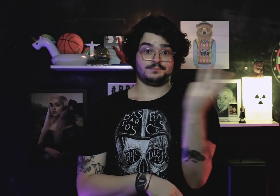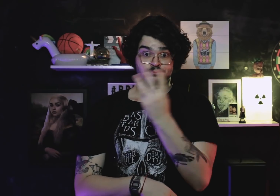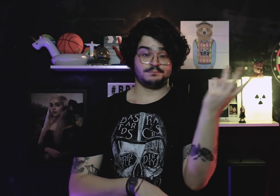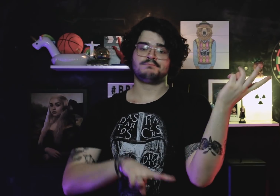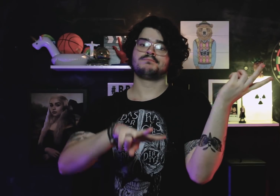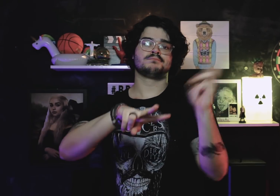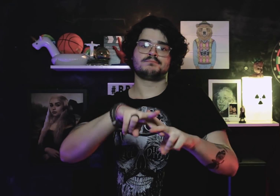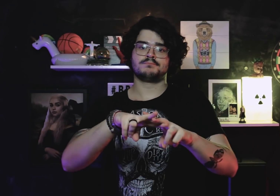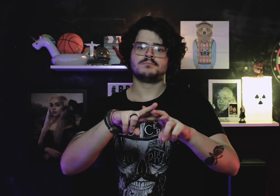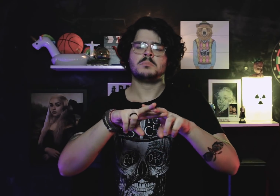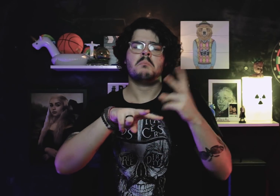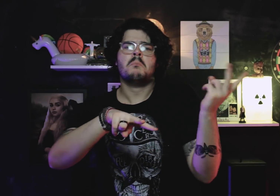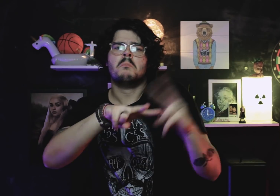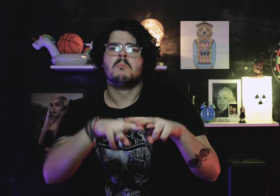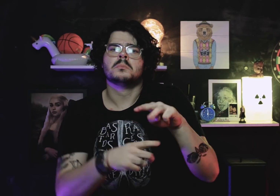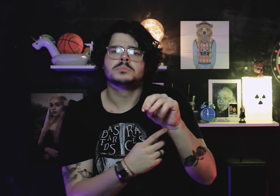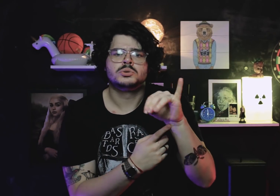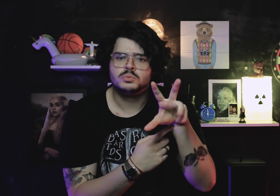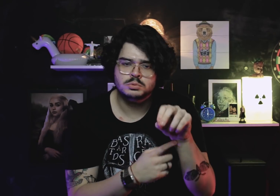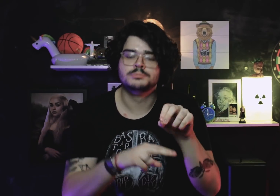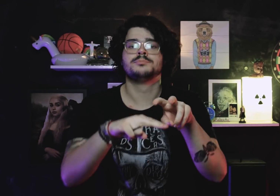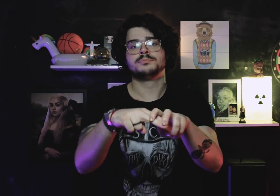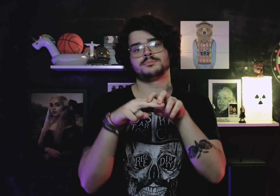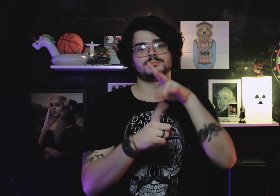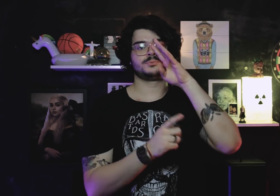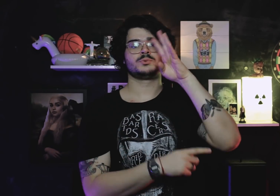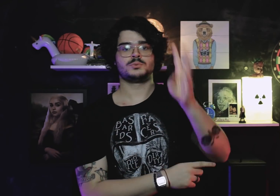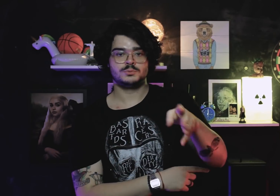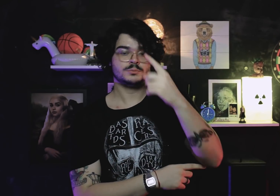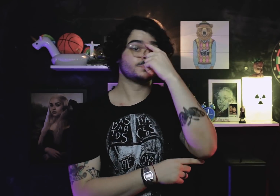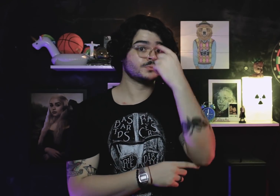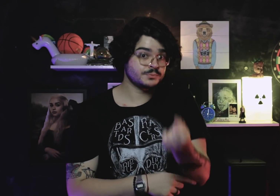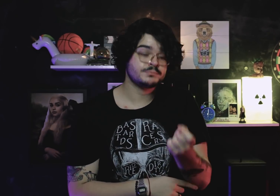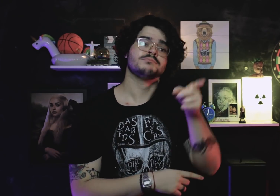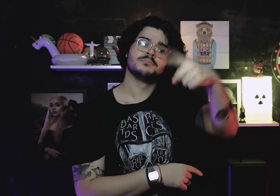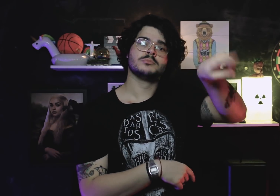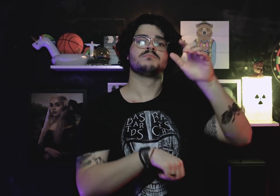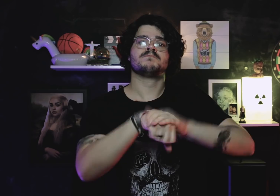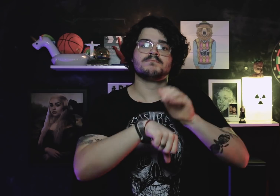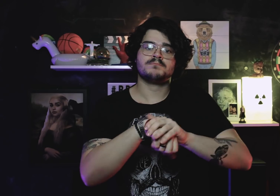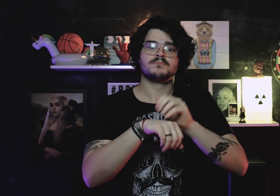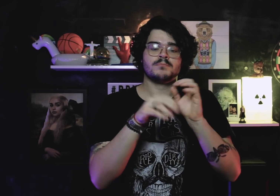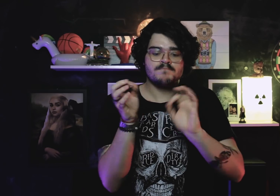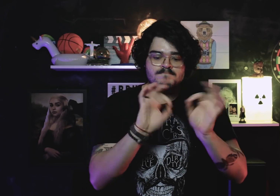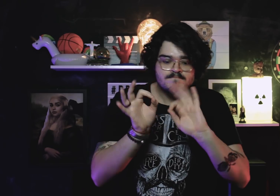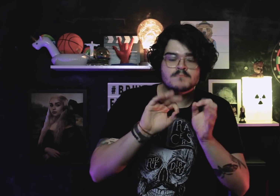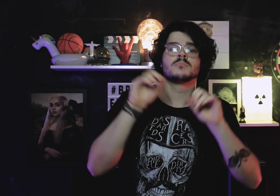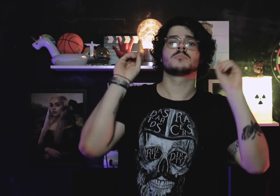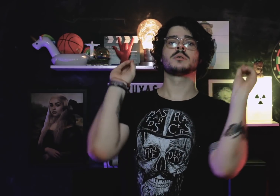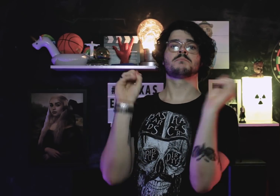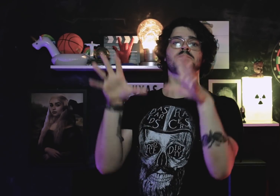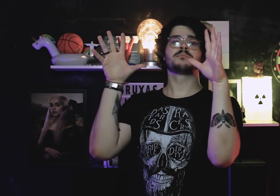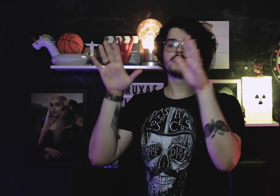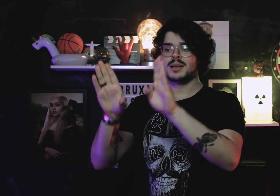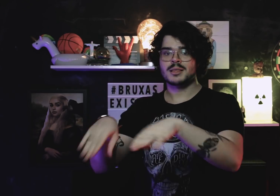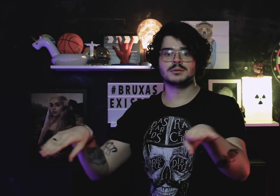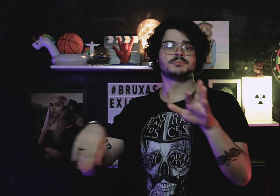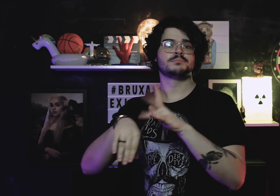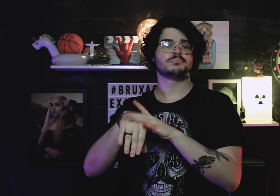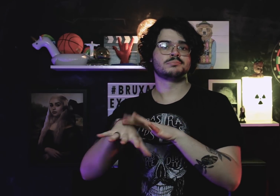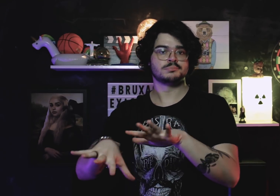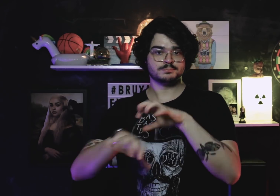These three women were arrested because of the accusation.